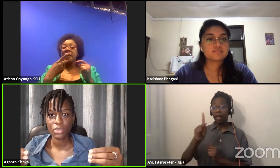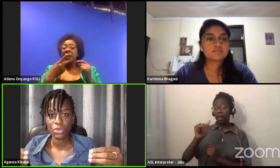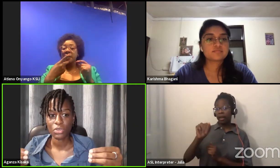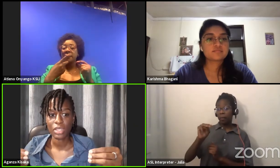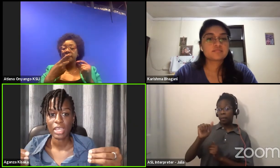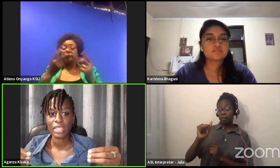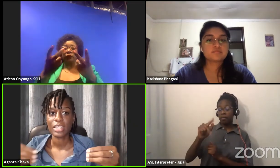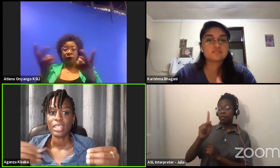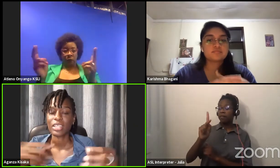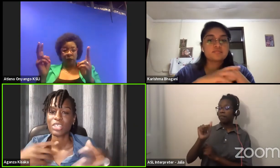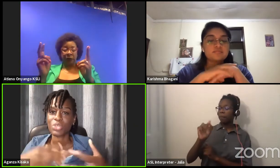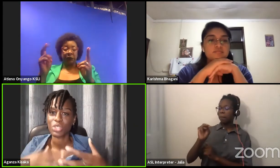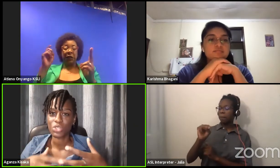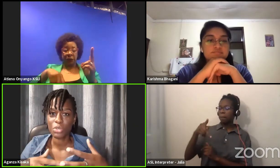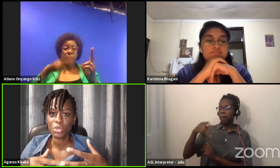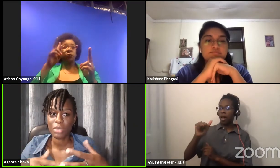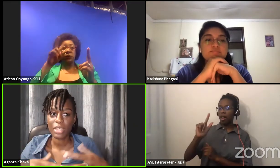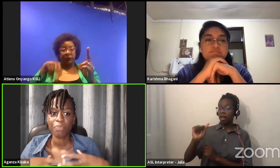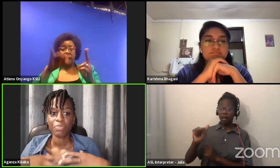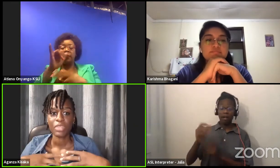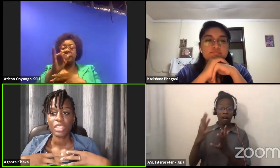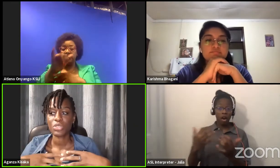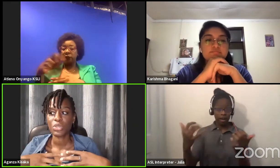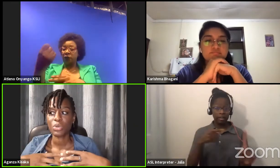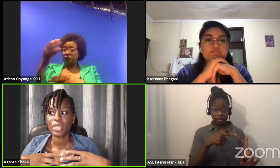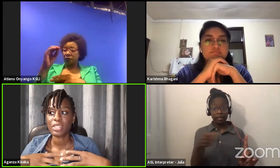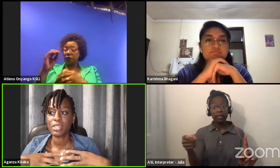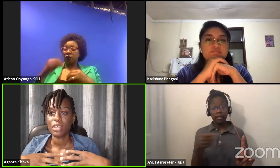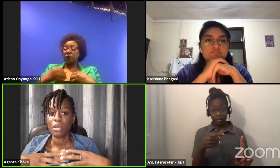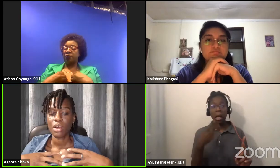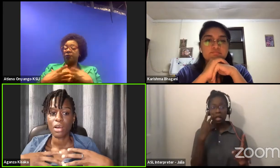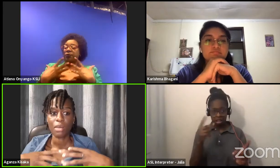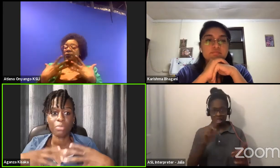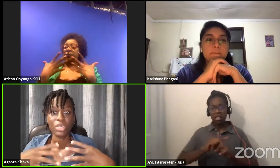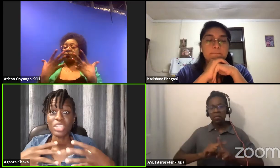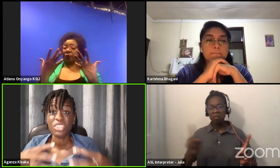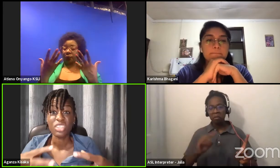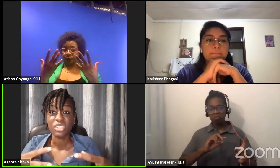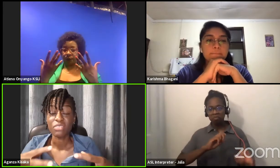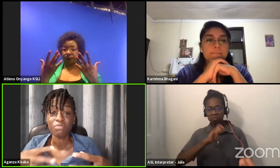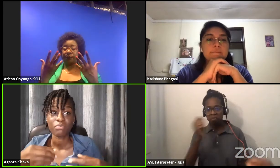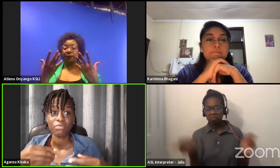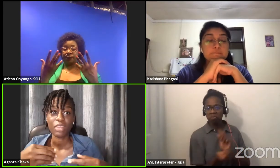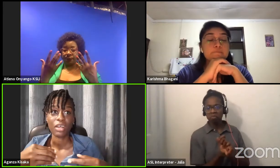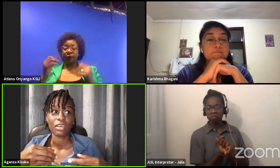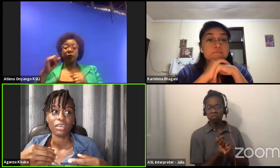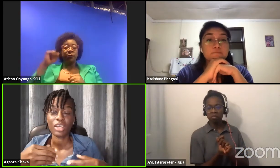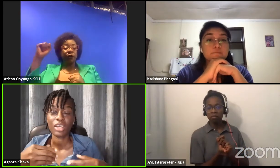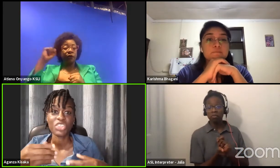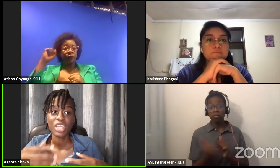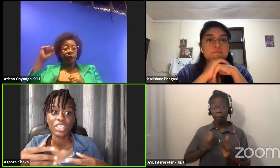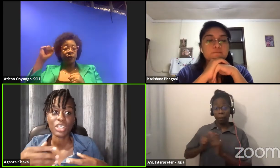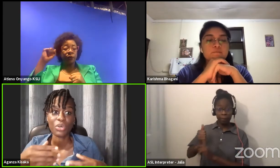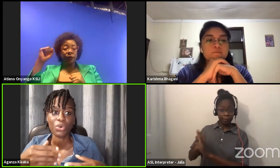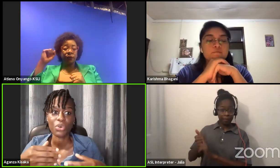in a whole new light, they saw it's humor, they saw it's political agenda or voice.